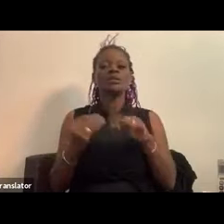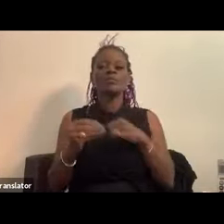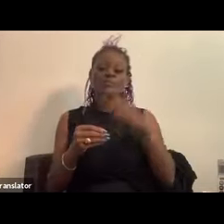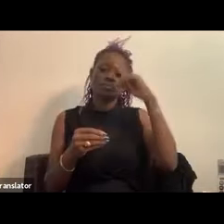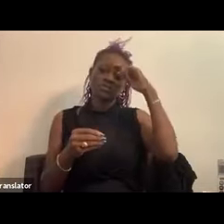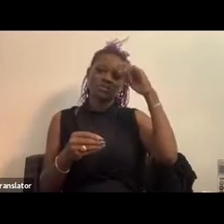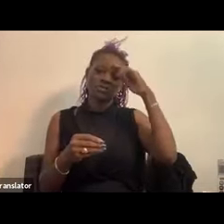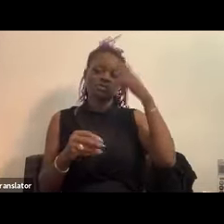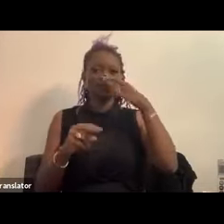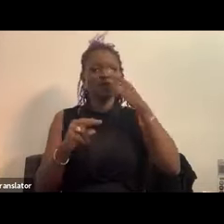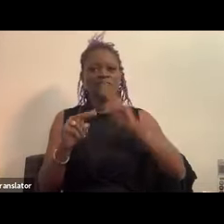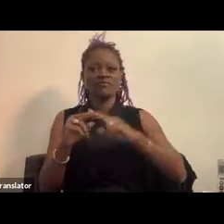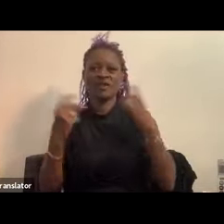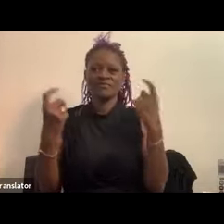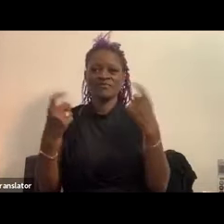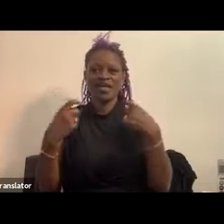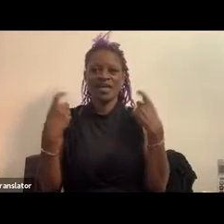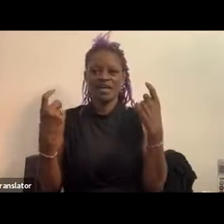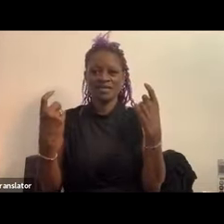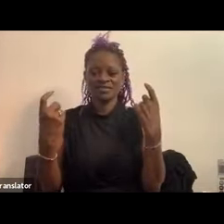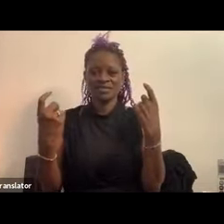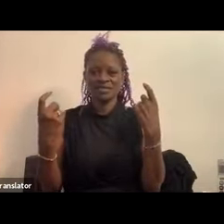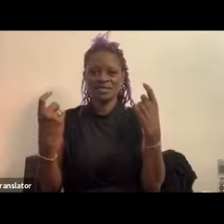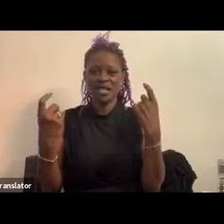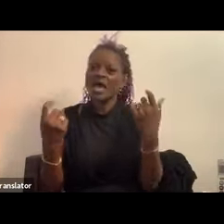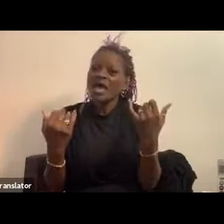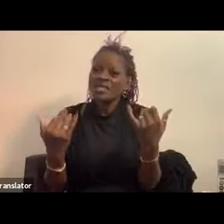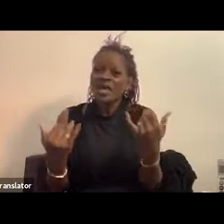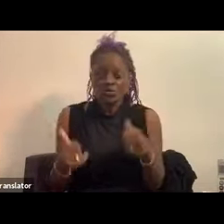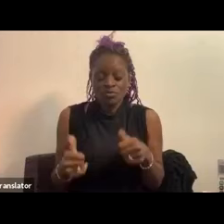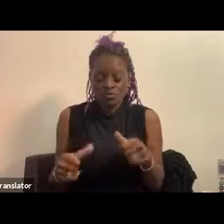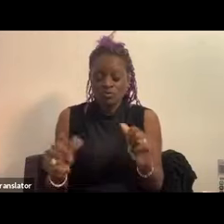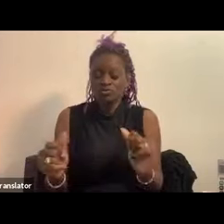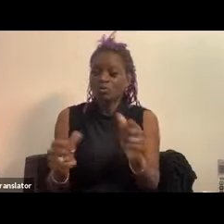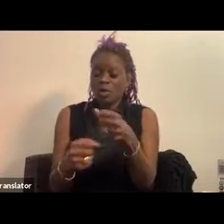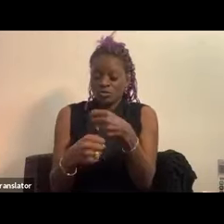This is an example of how we are now making vaccines as convenient as possible